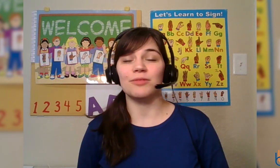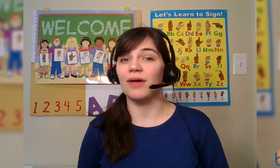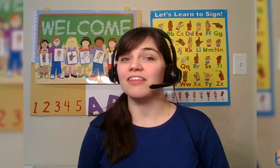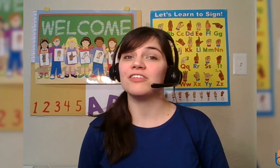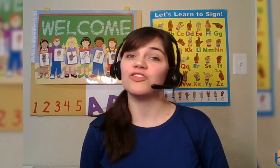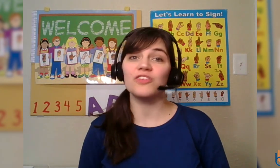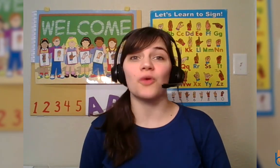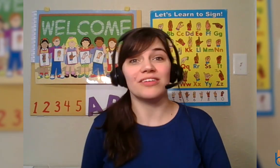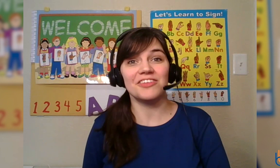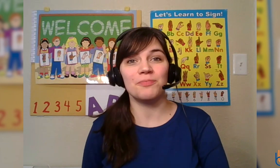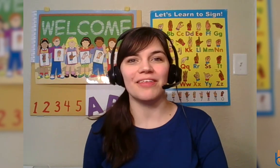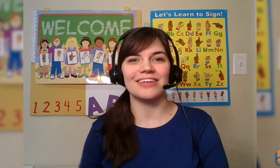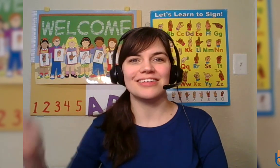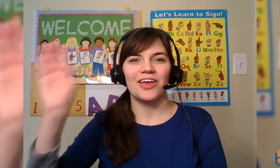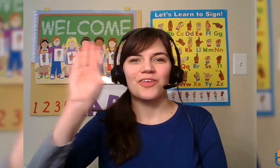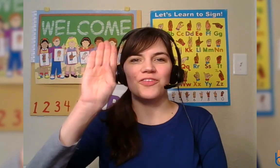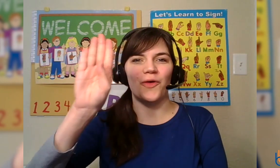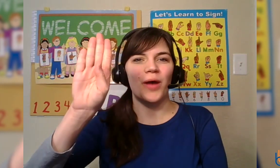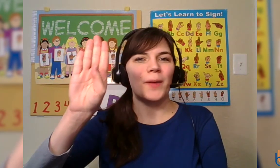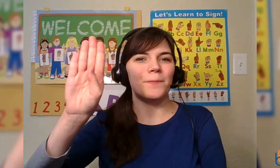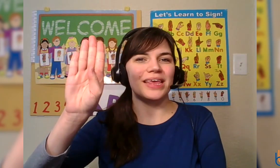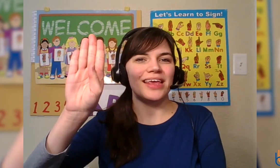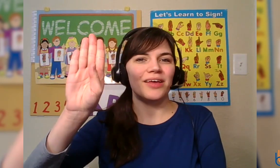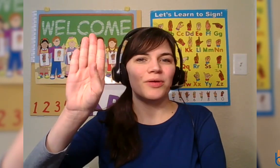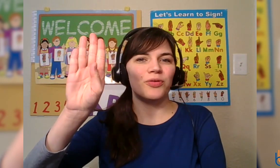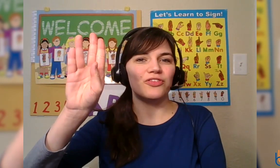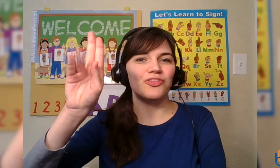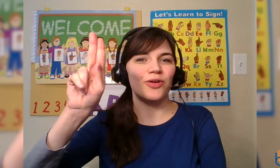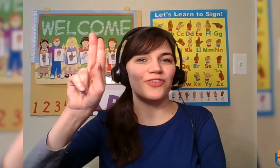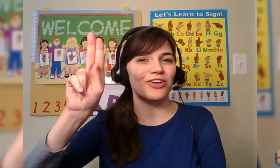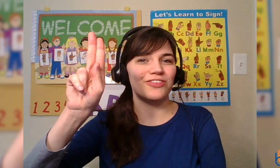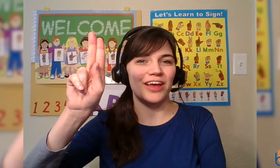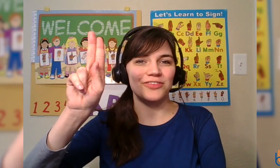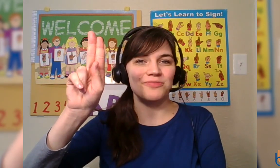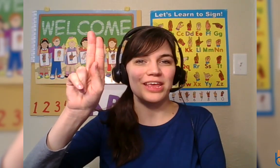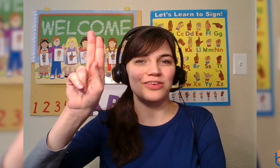bus, you're just going to spell it. So B- put two more fingers down to make -U-